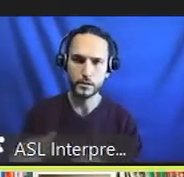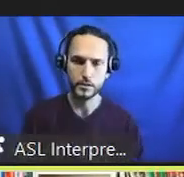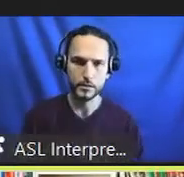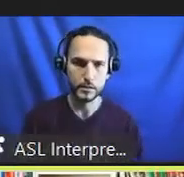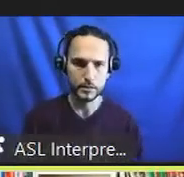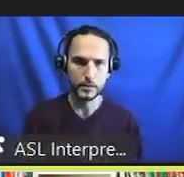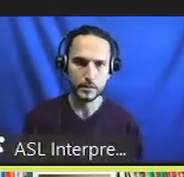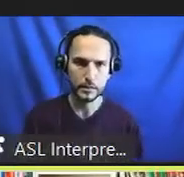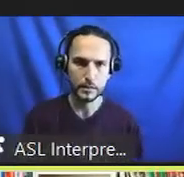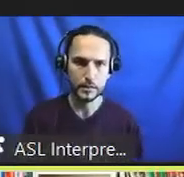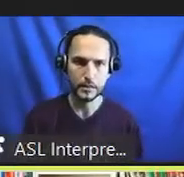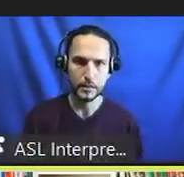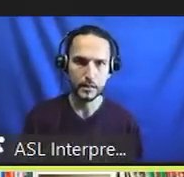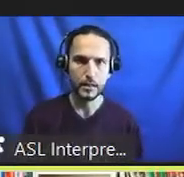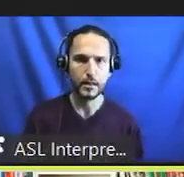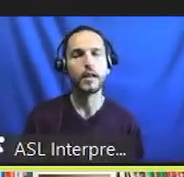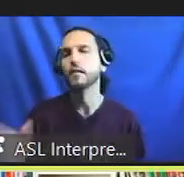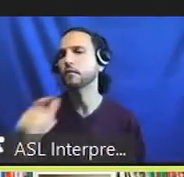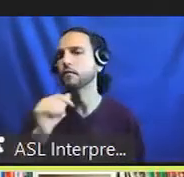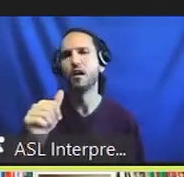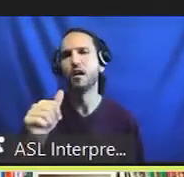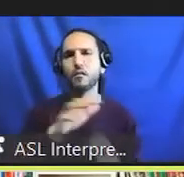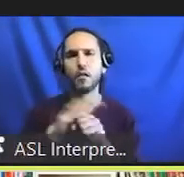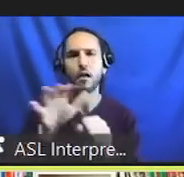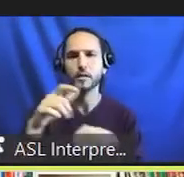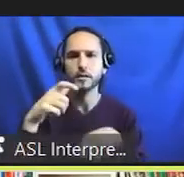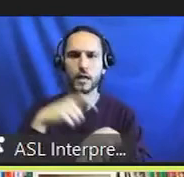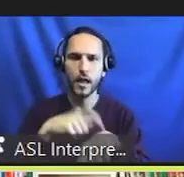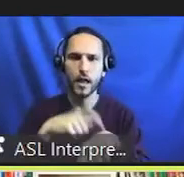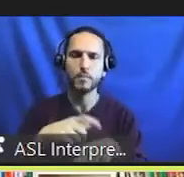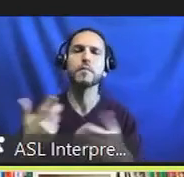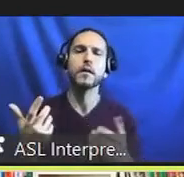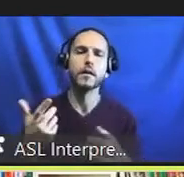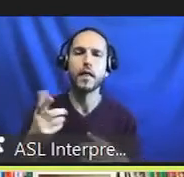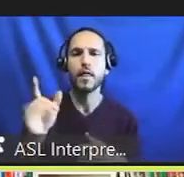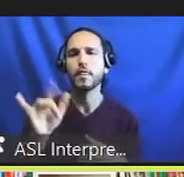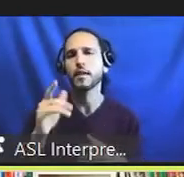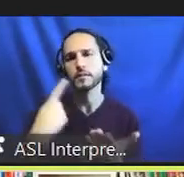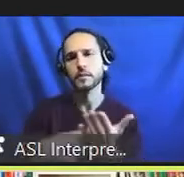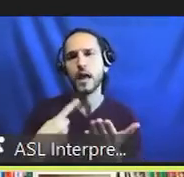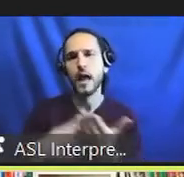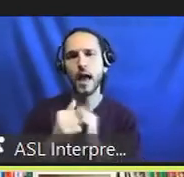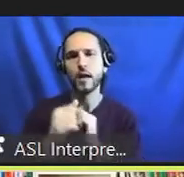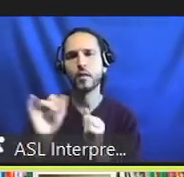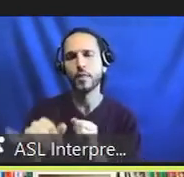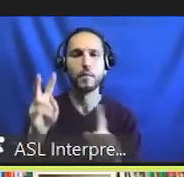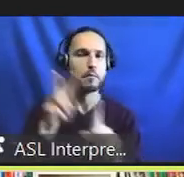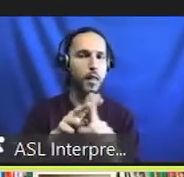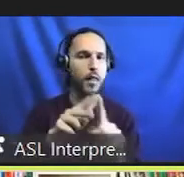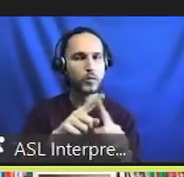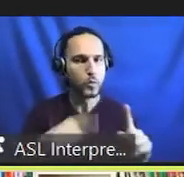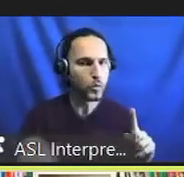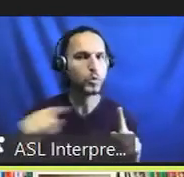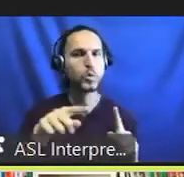So that is really not much time at all. So we'll be talking about how that's relevant to you and how it might not be relevant to you